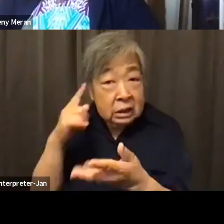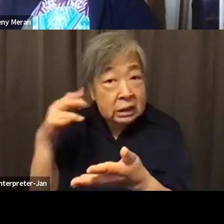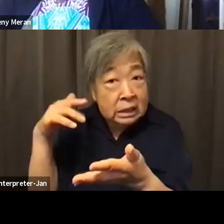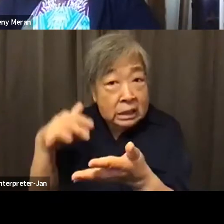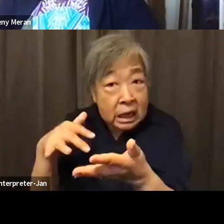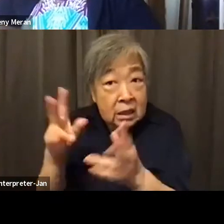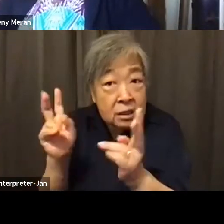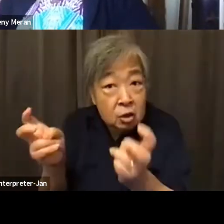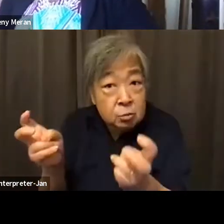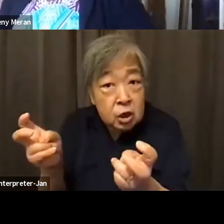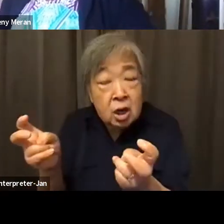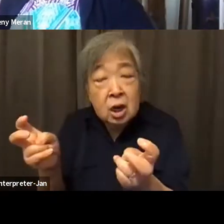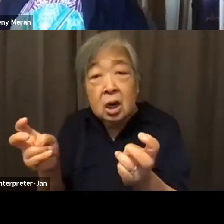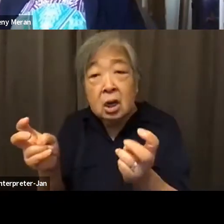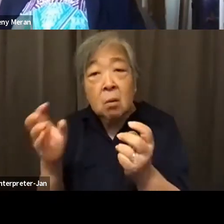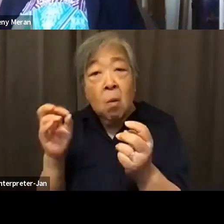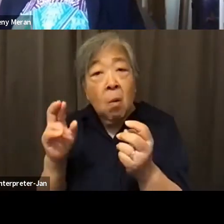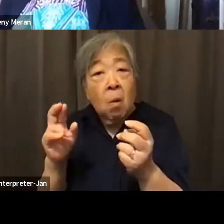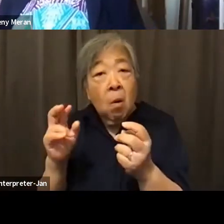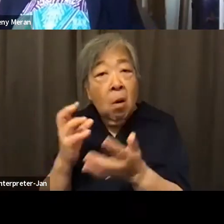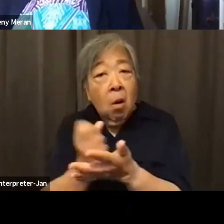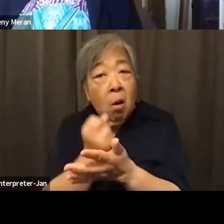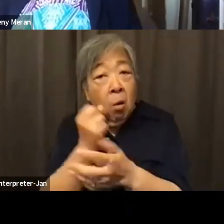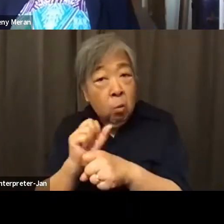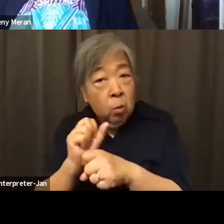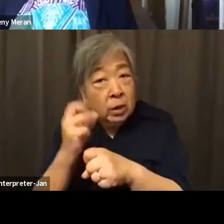or to get work experience?